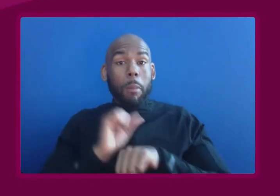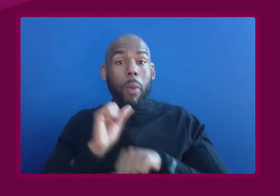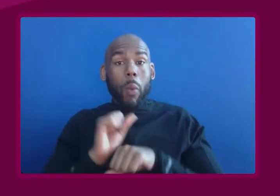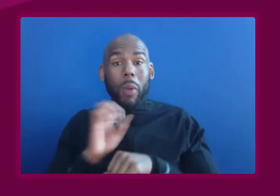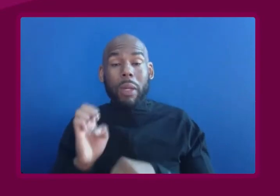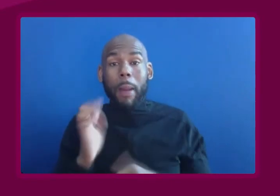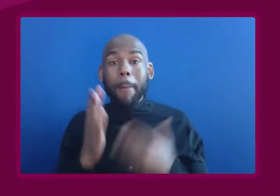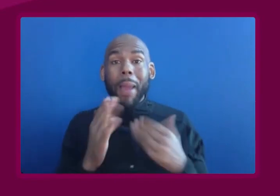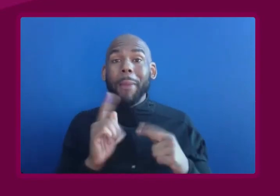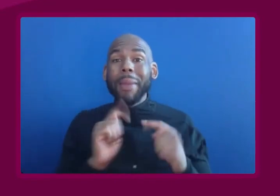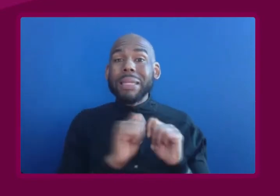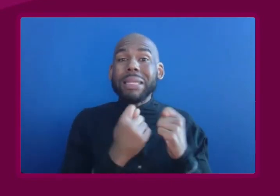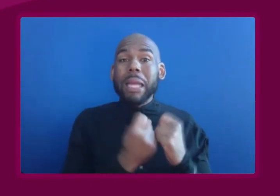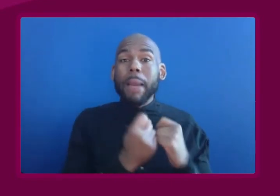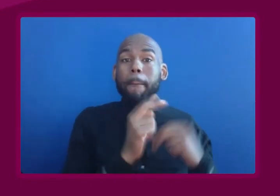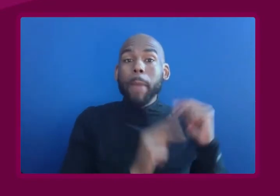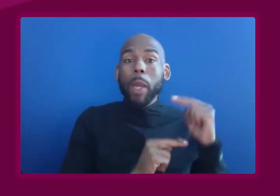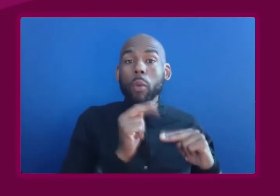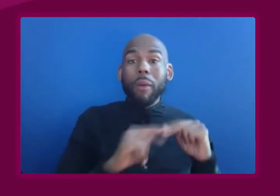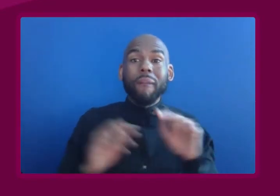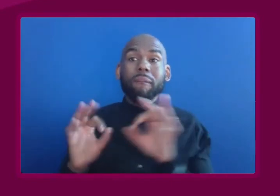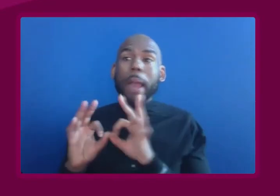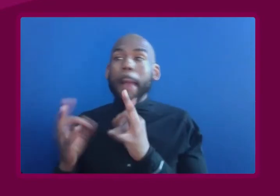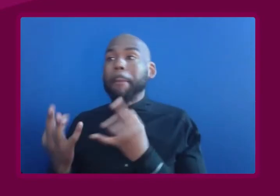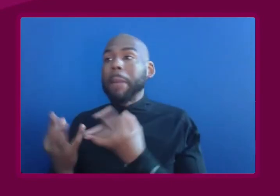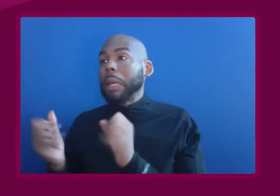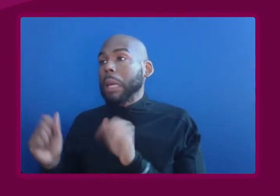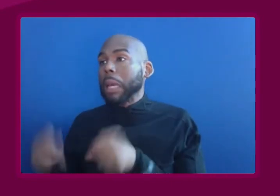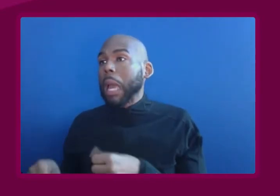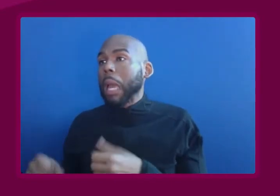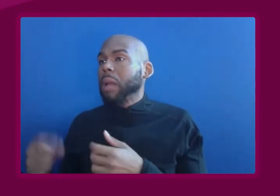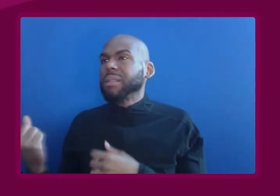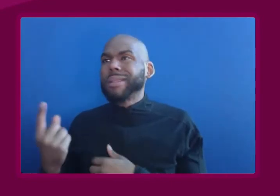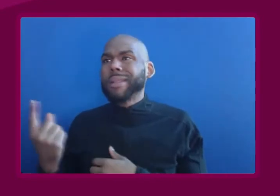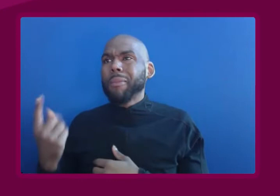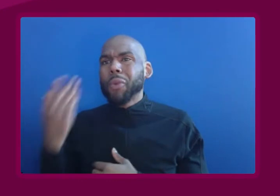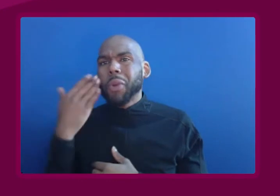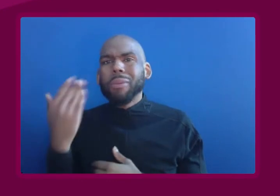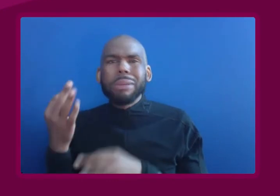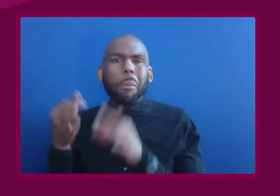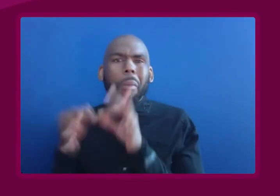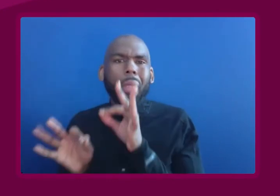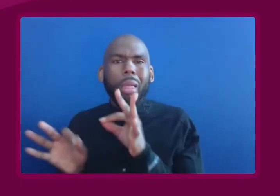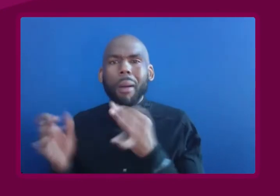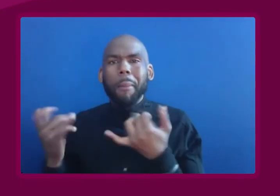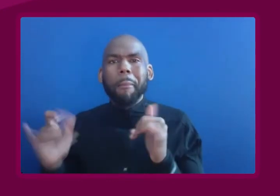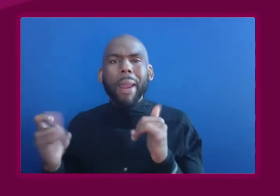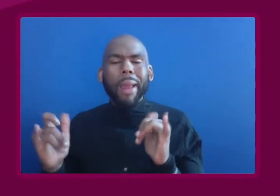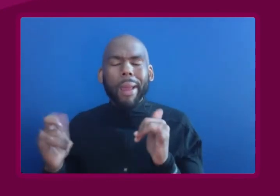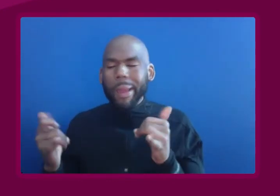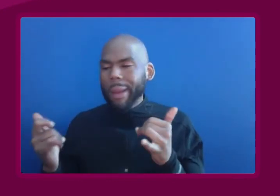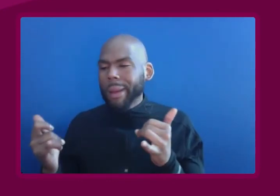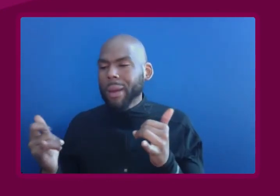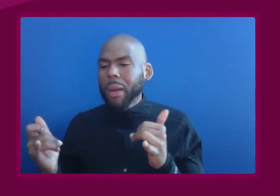it's team building as a family, it can be something as simple as playing like Wordle